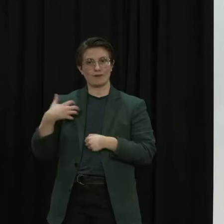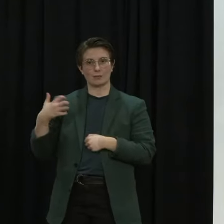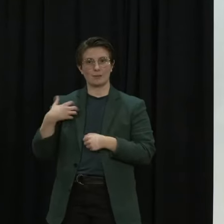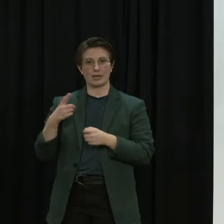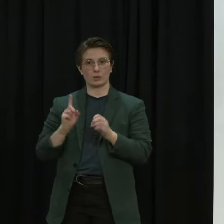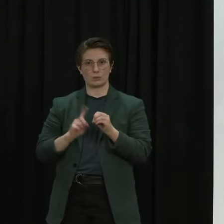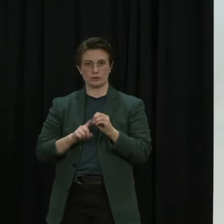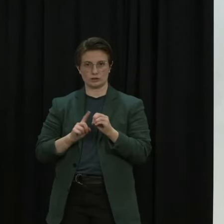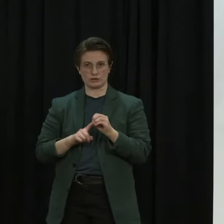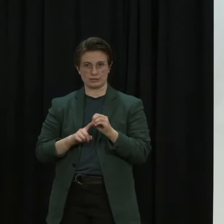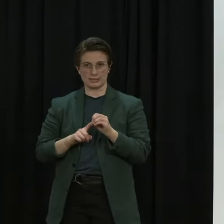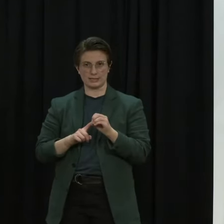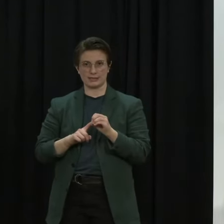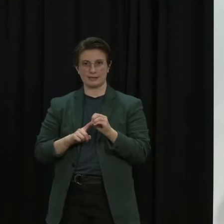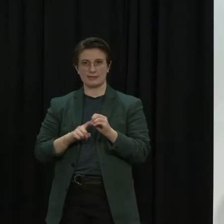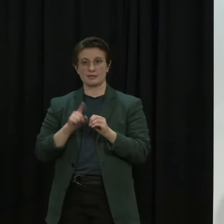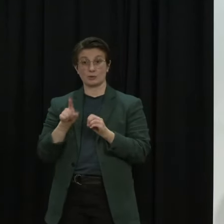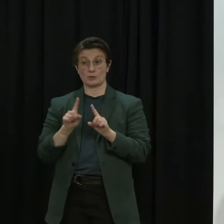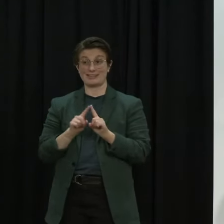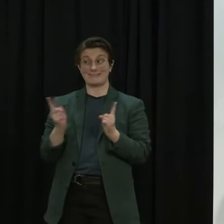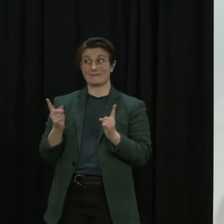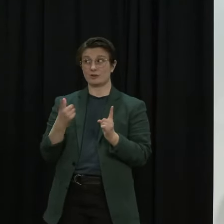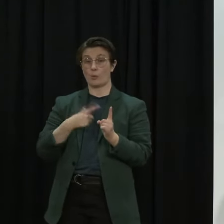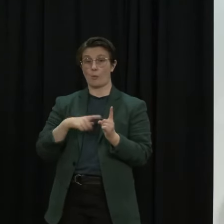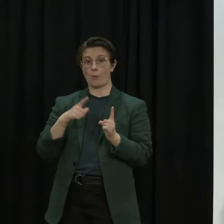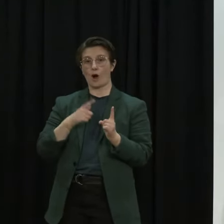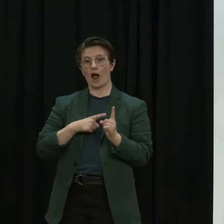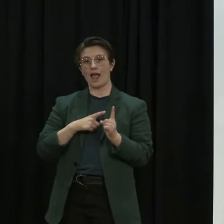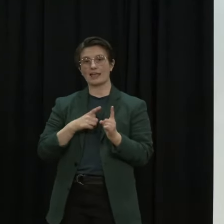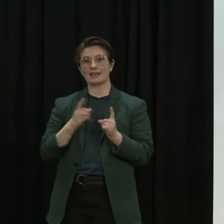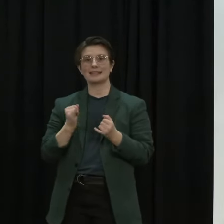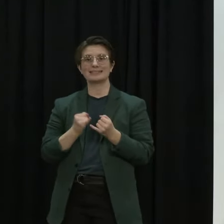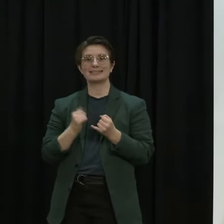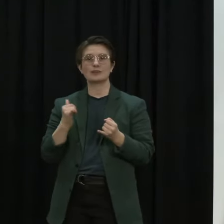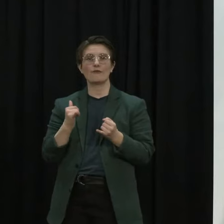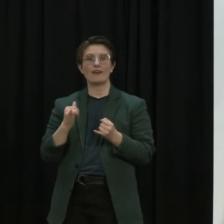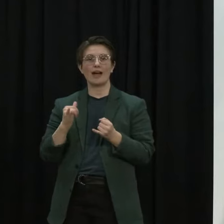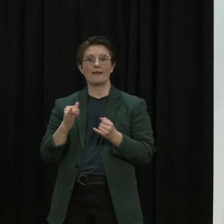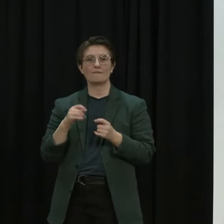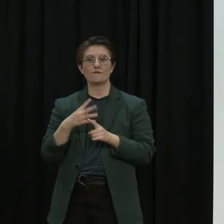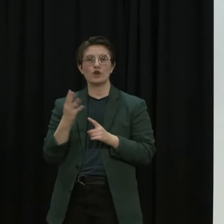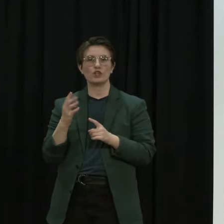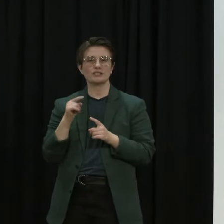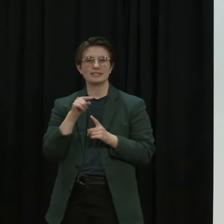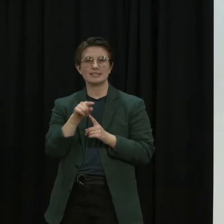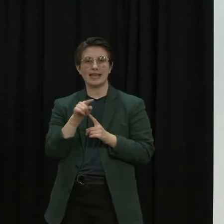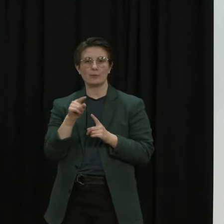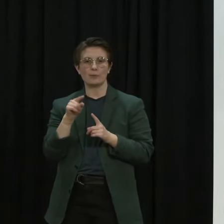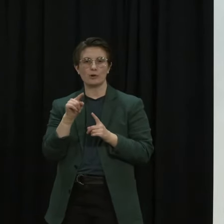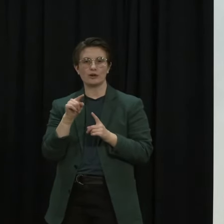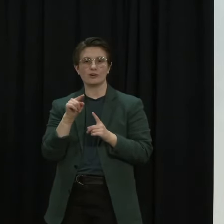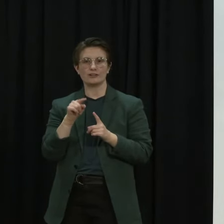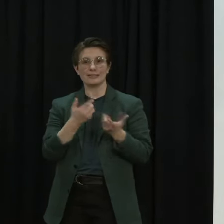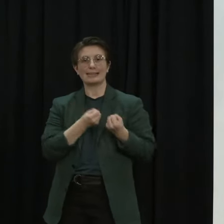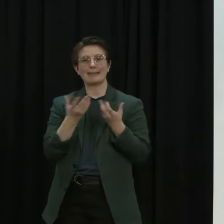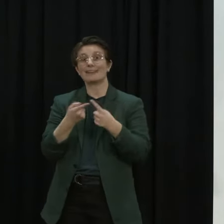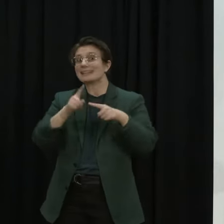people can step into the roles. Following up on the rugby